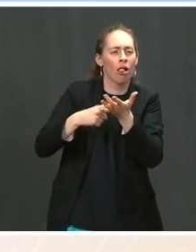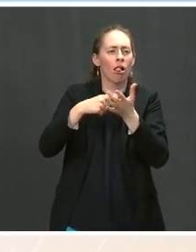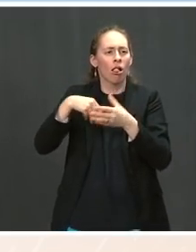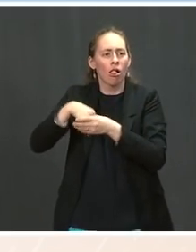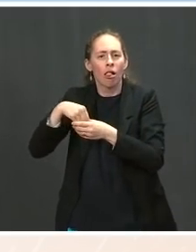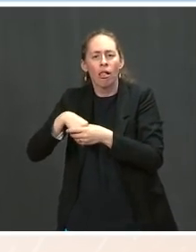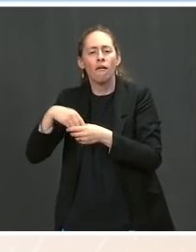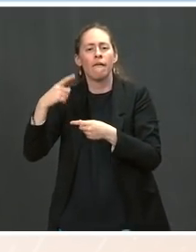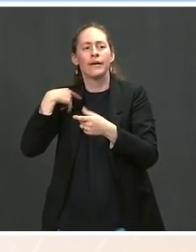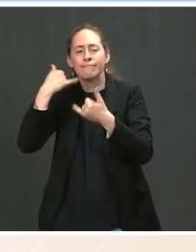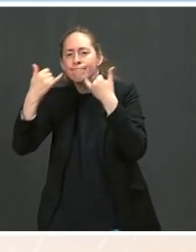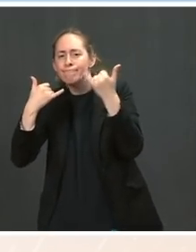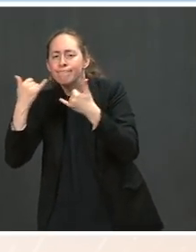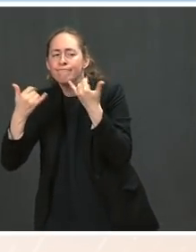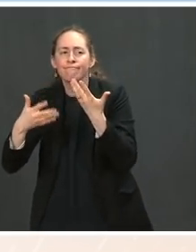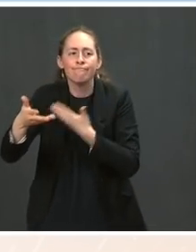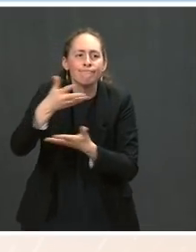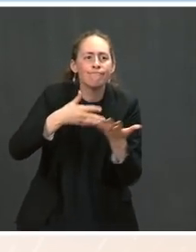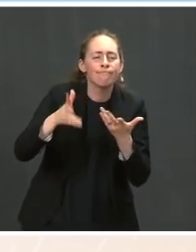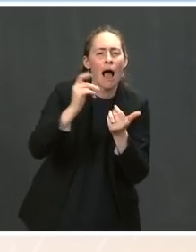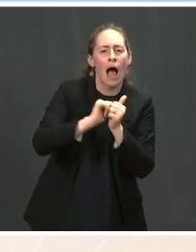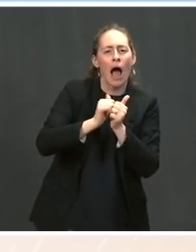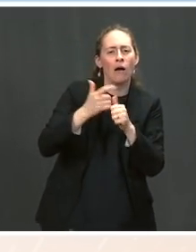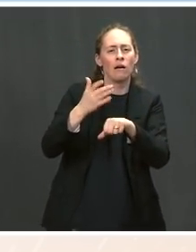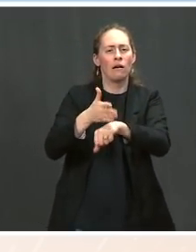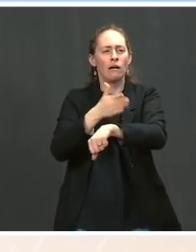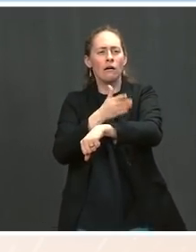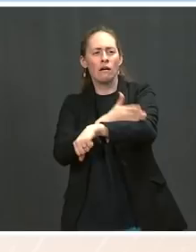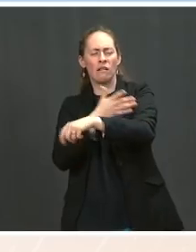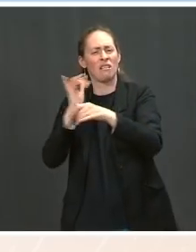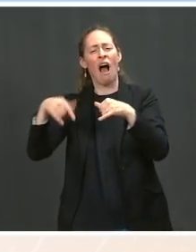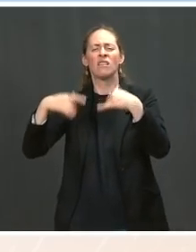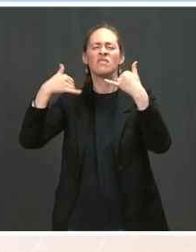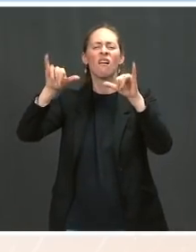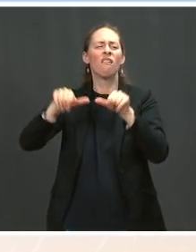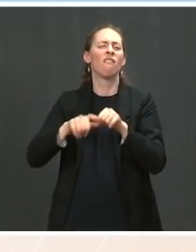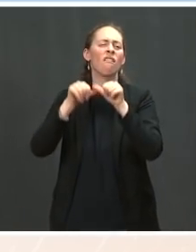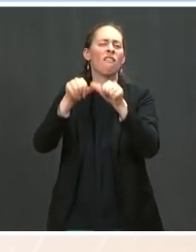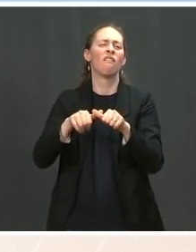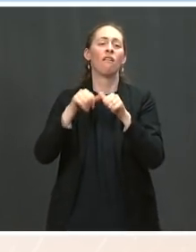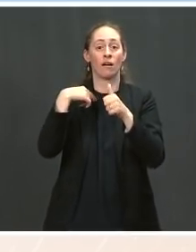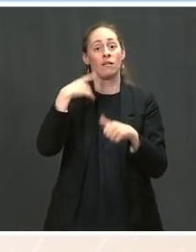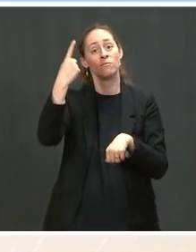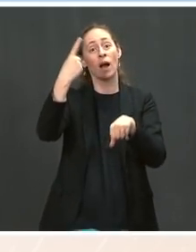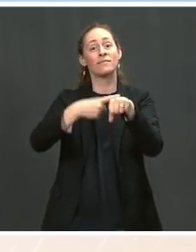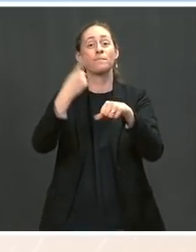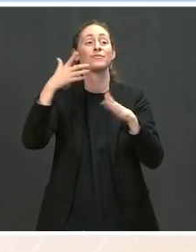announcements about progress made. It will be ongoing. I wouldn't expect it will be a process and nothing happens until the end.